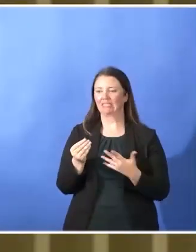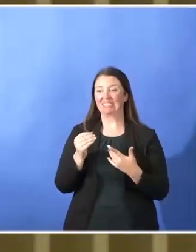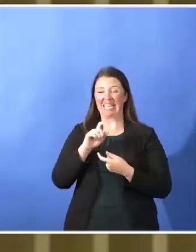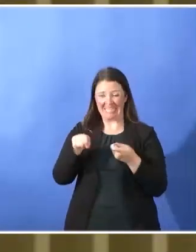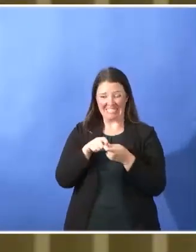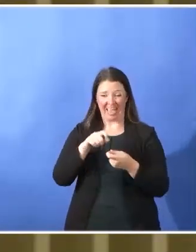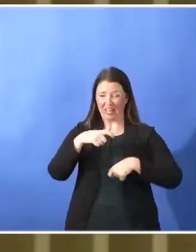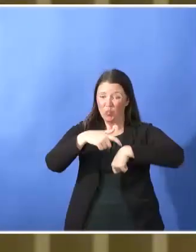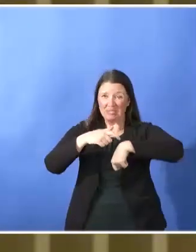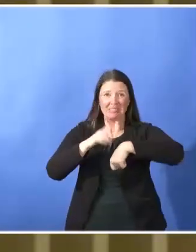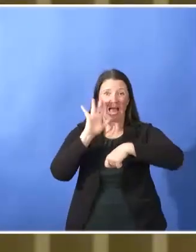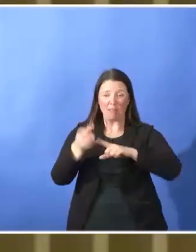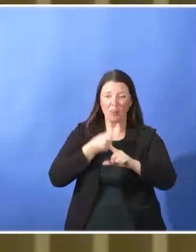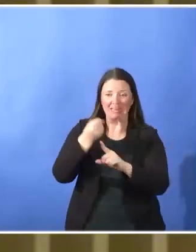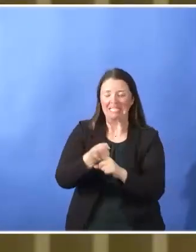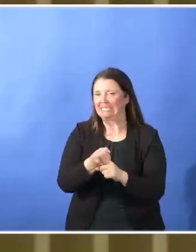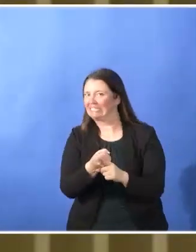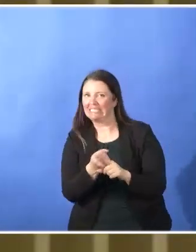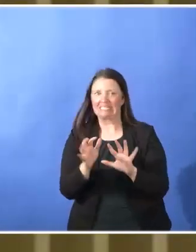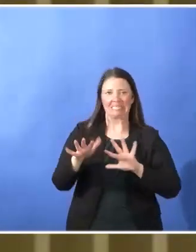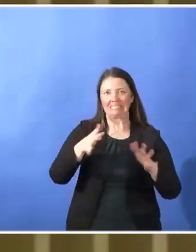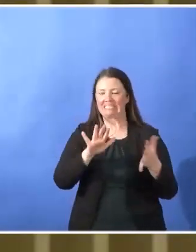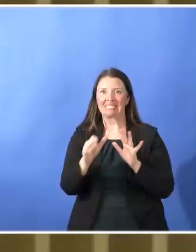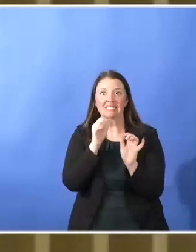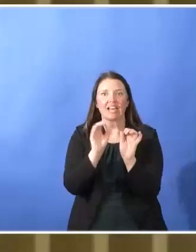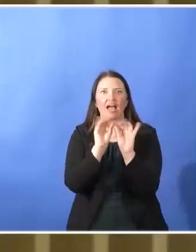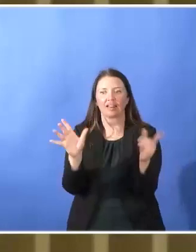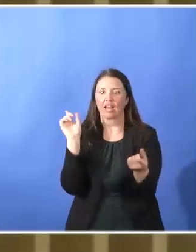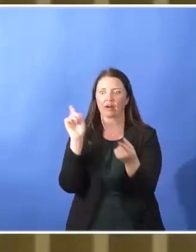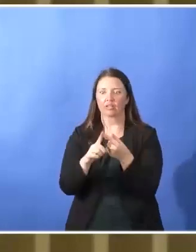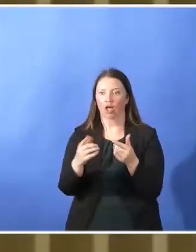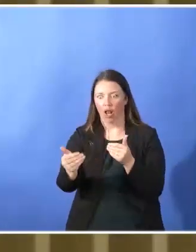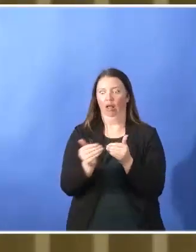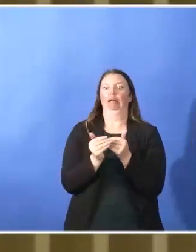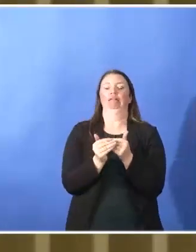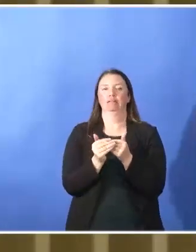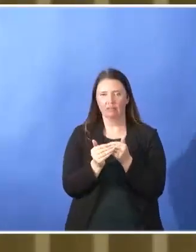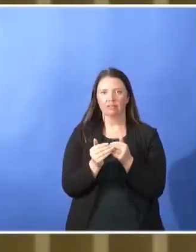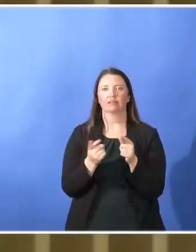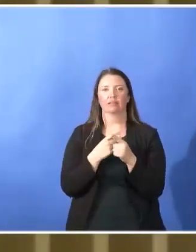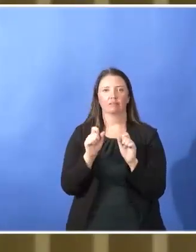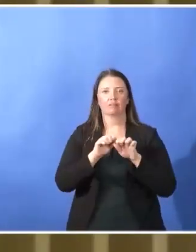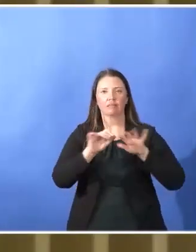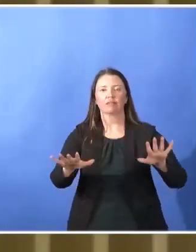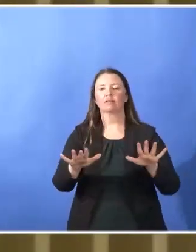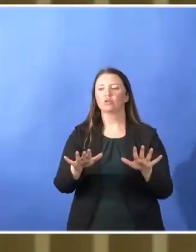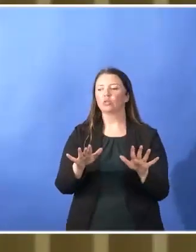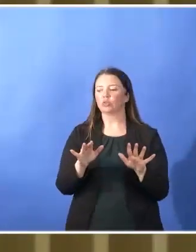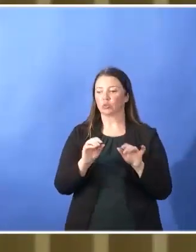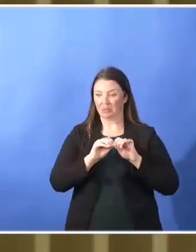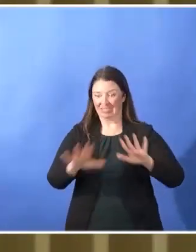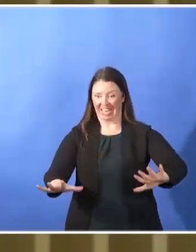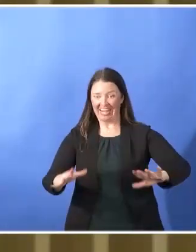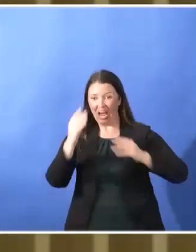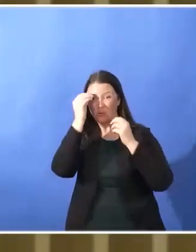IT MAKES IT DIFFICULT TO GET LOTS OF INFORMATION OUT EARLY.